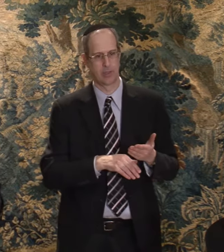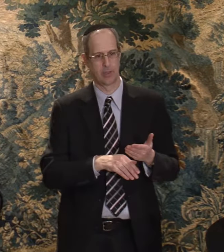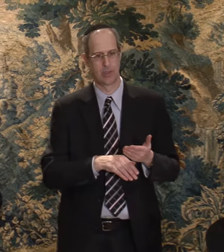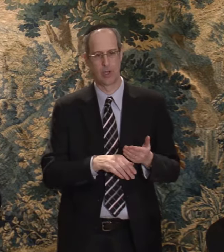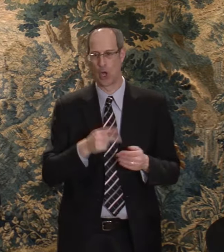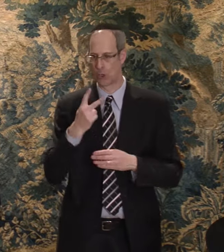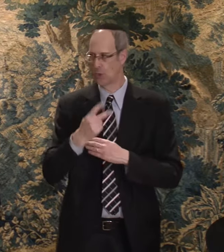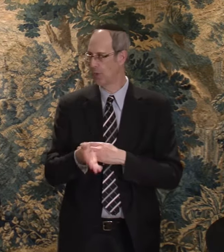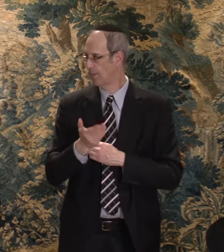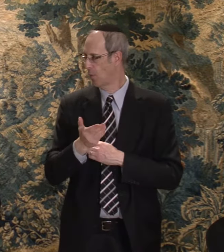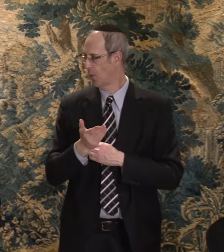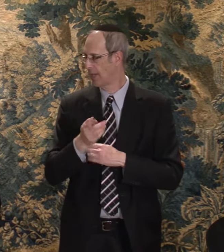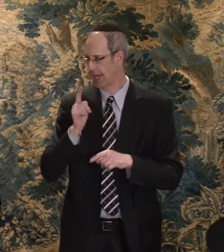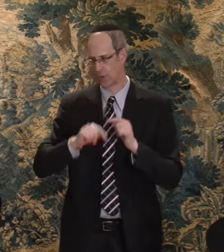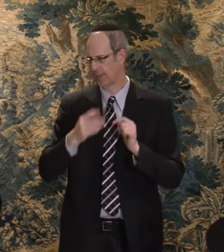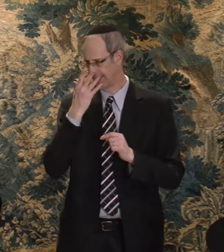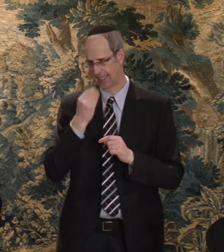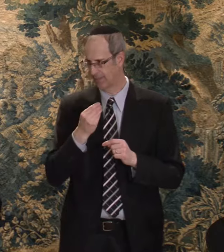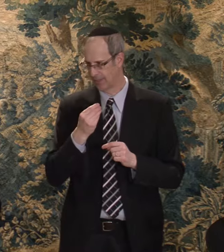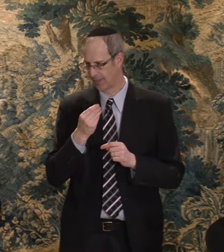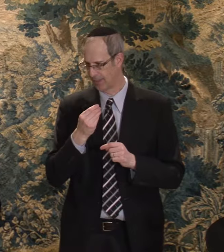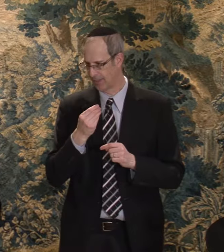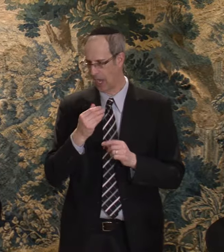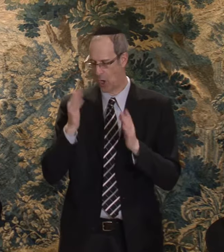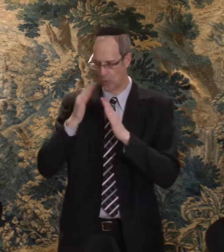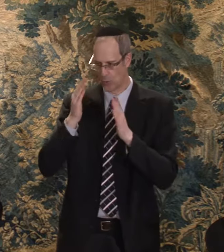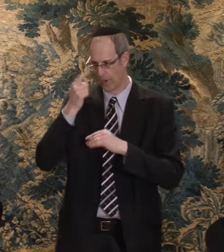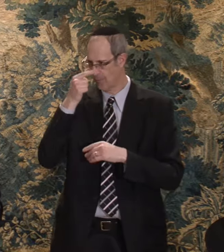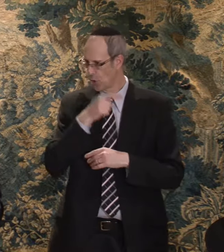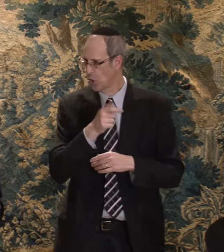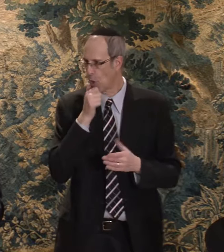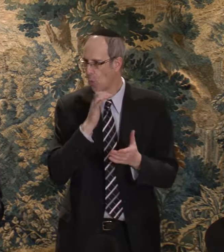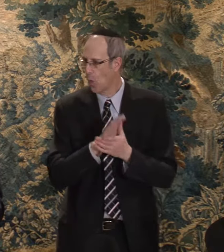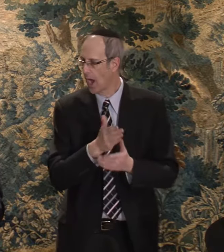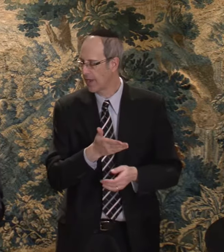o'clock in the morning I couldn't sleep I was worried about your wife so we